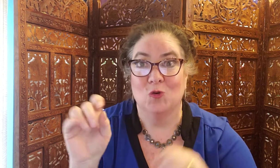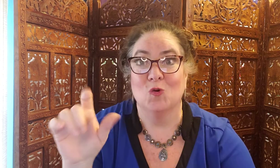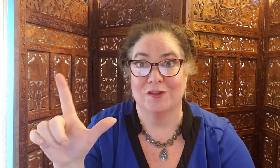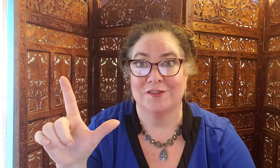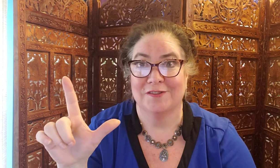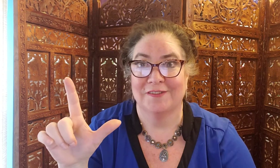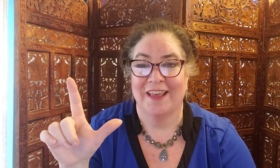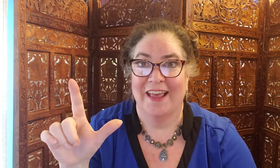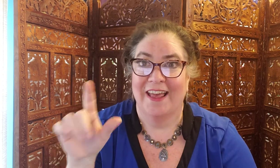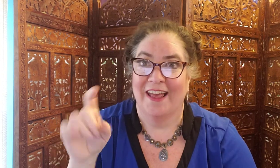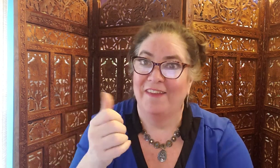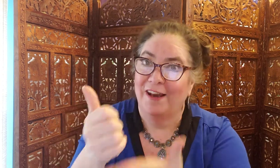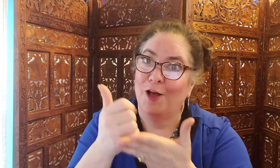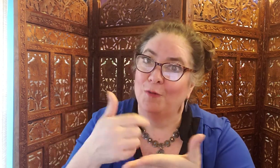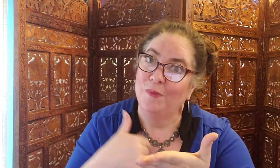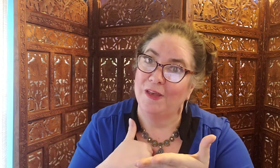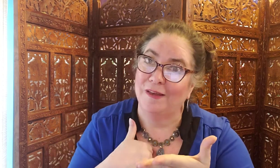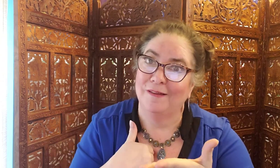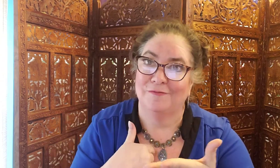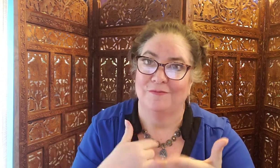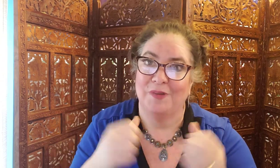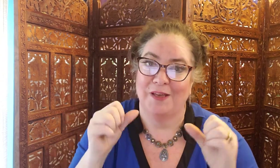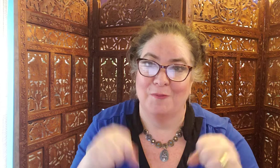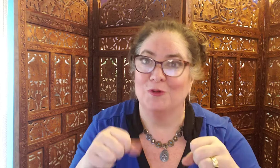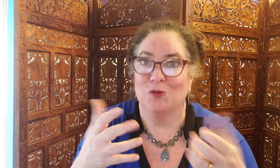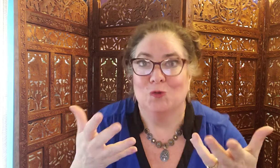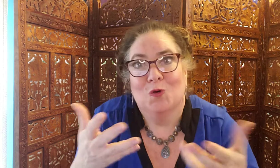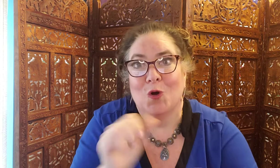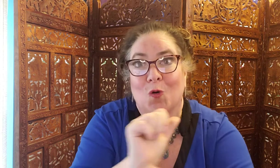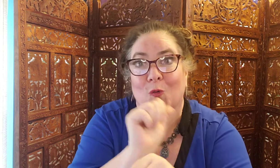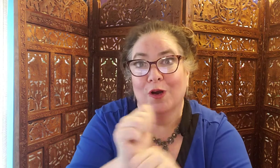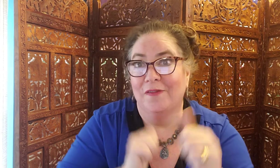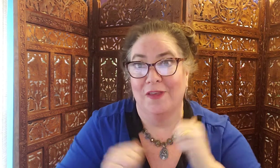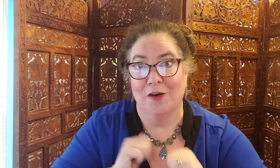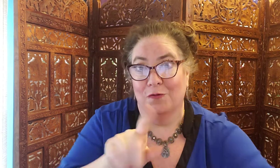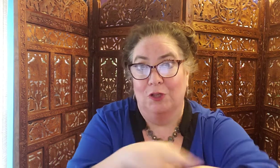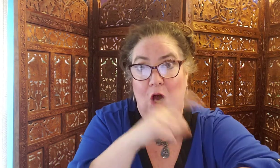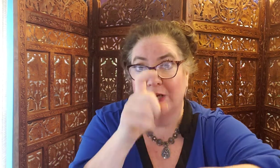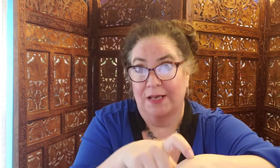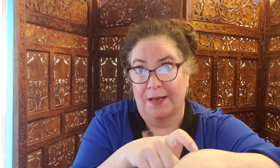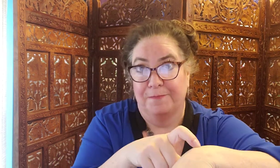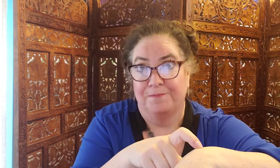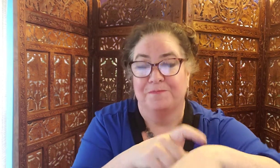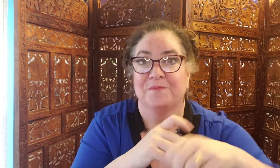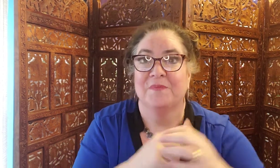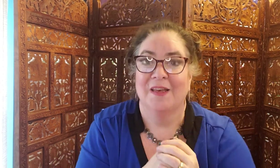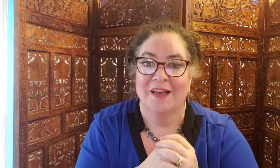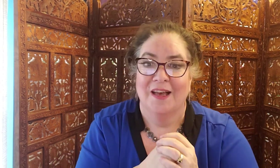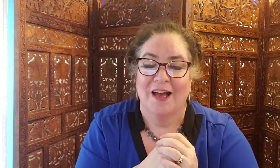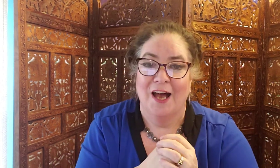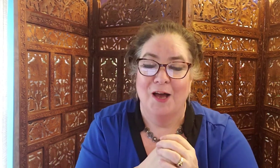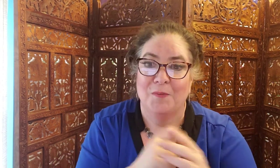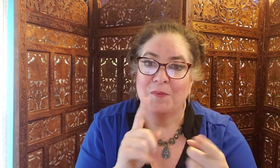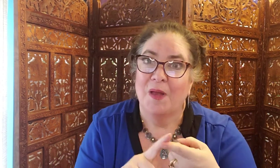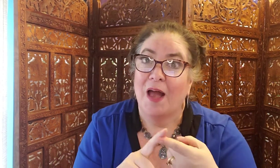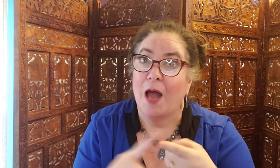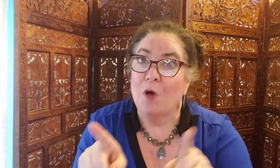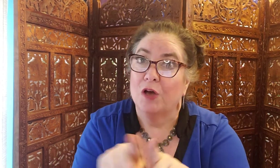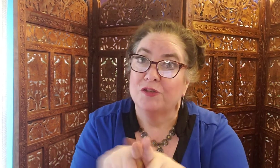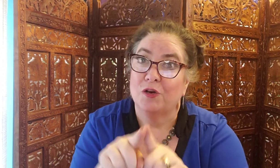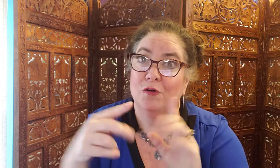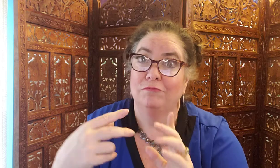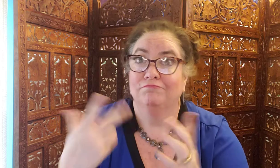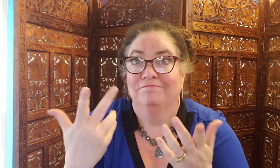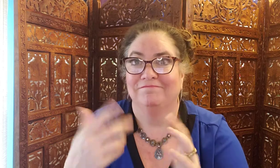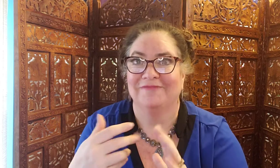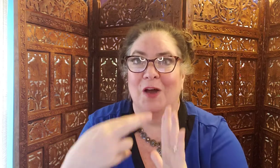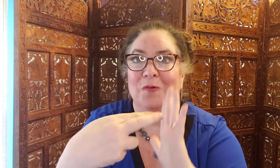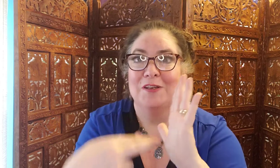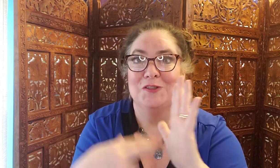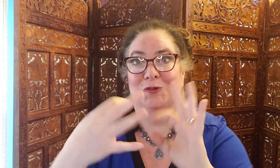tools and that helped me be able to work in theater for a long time. I'm also a registered